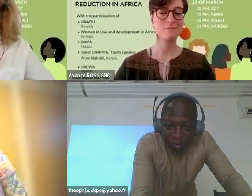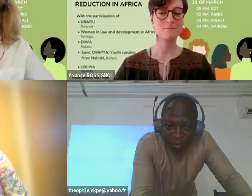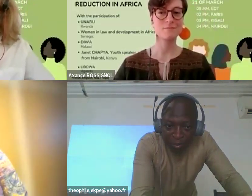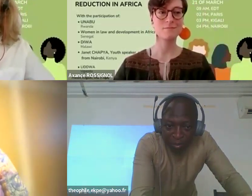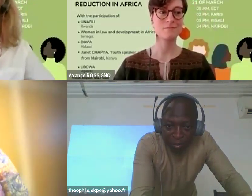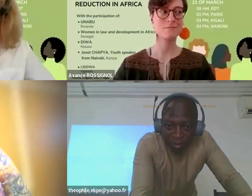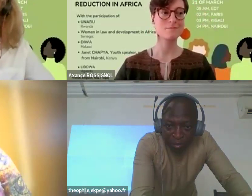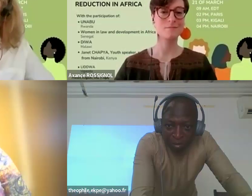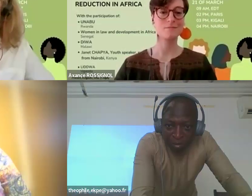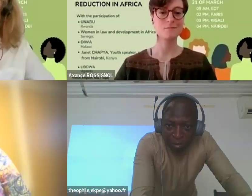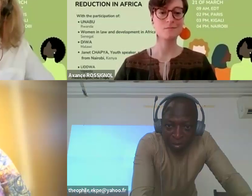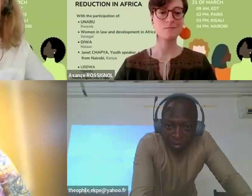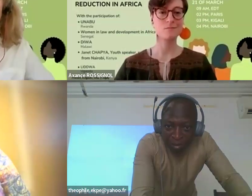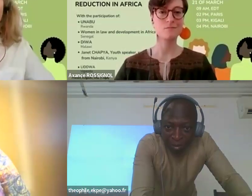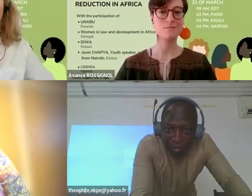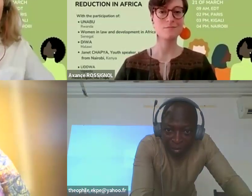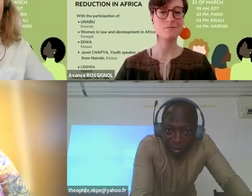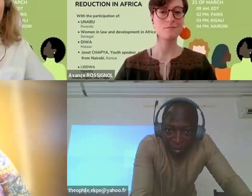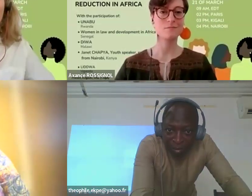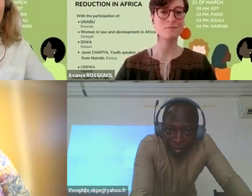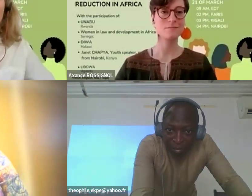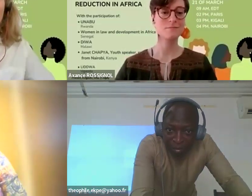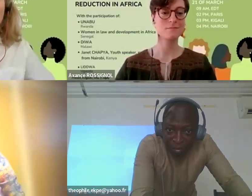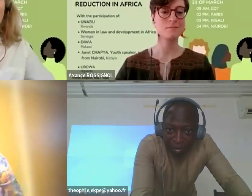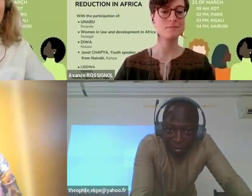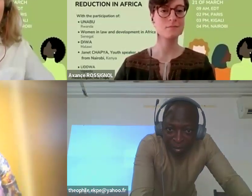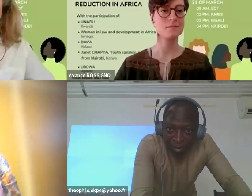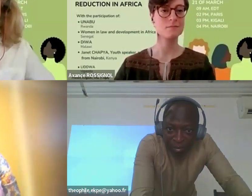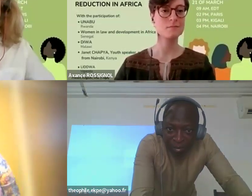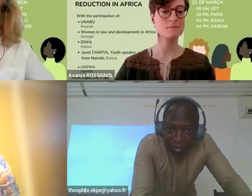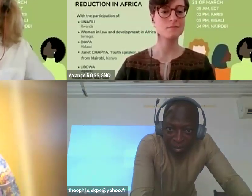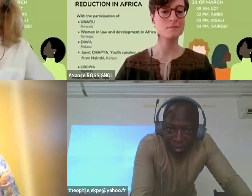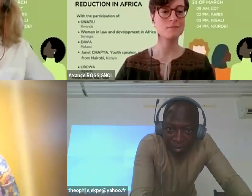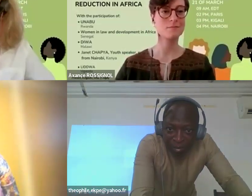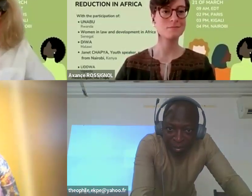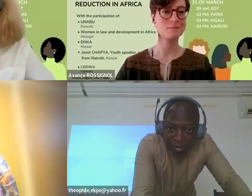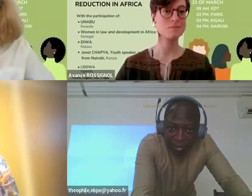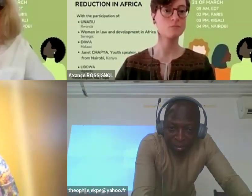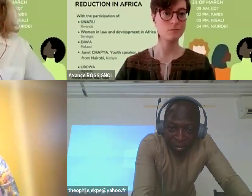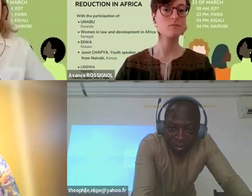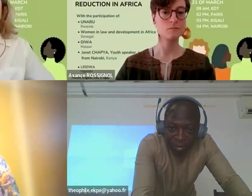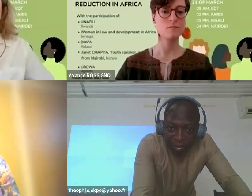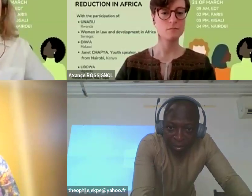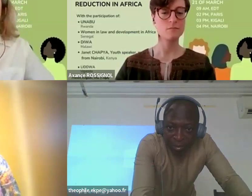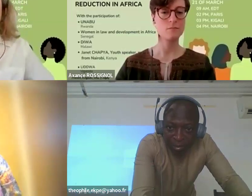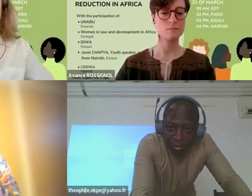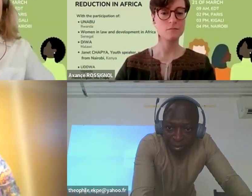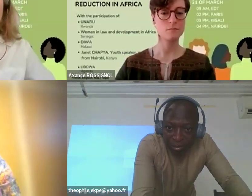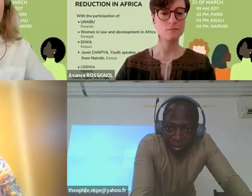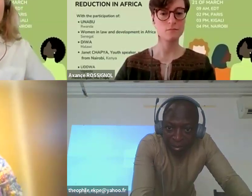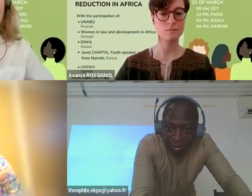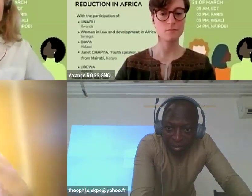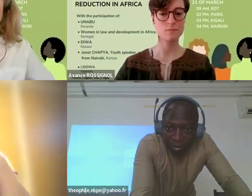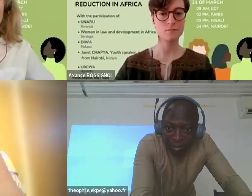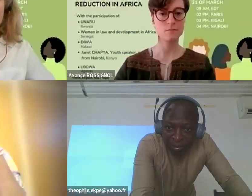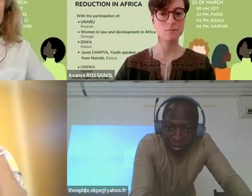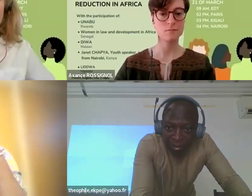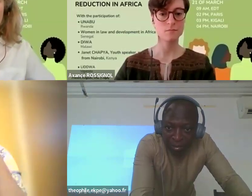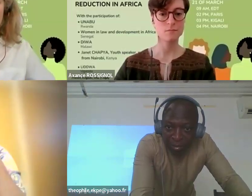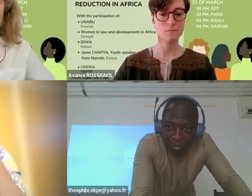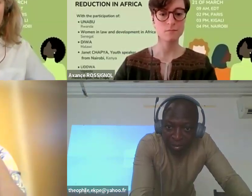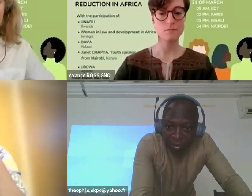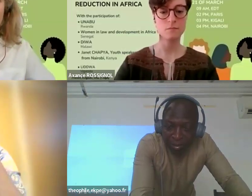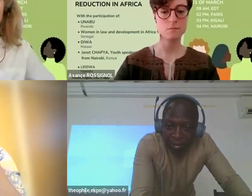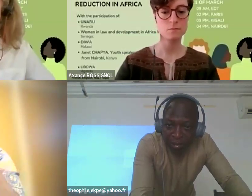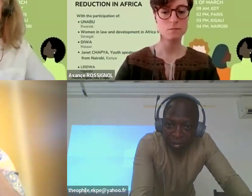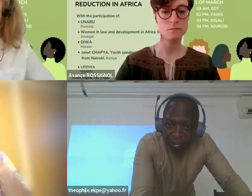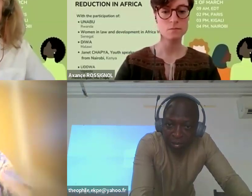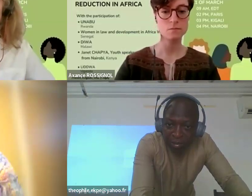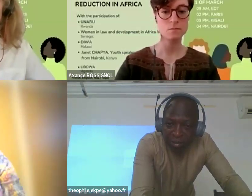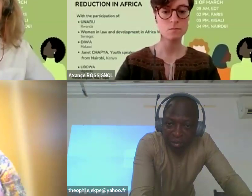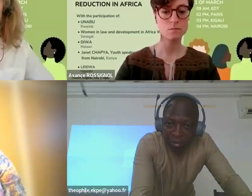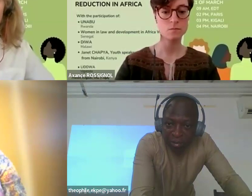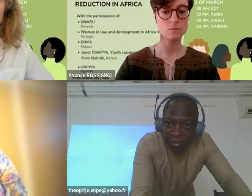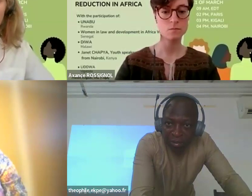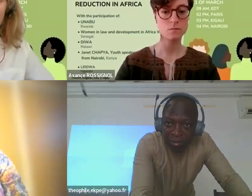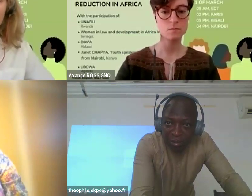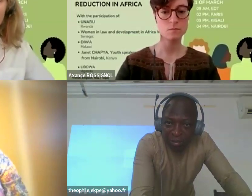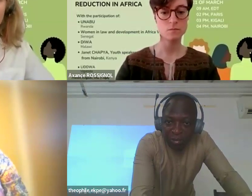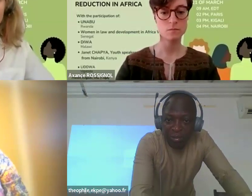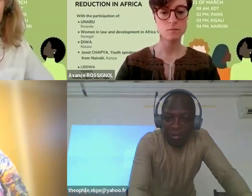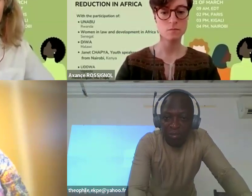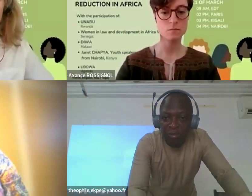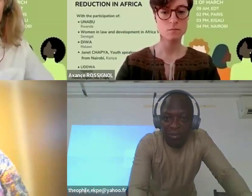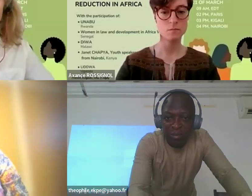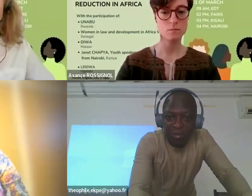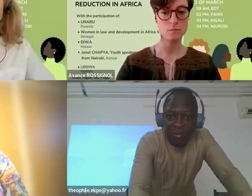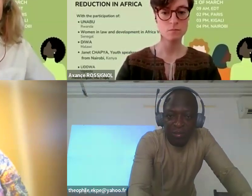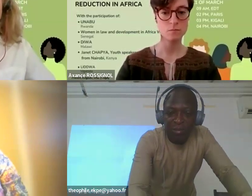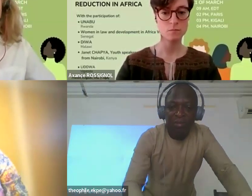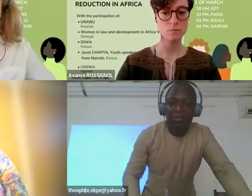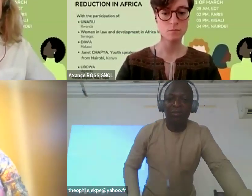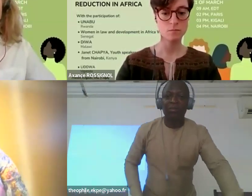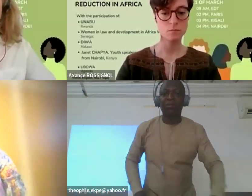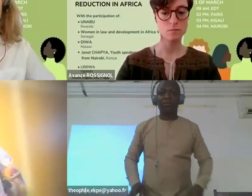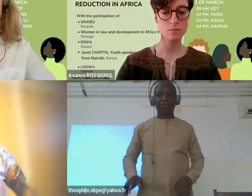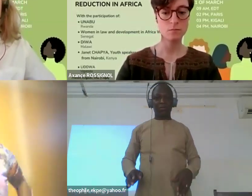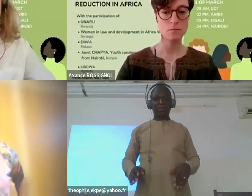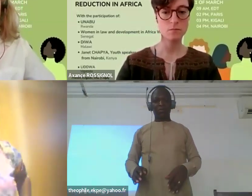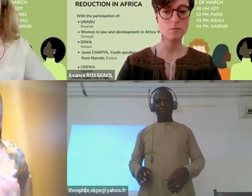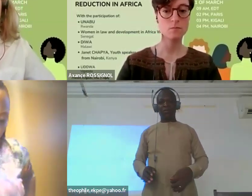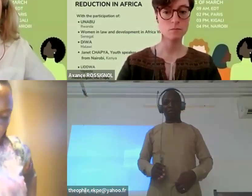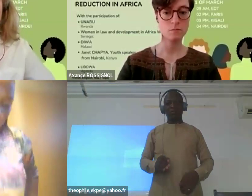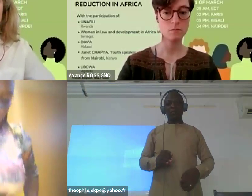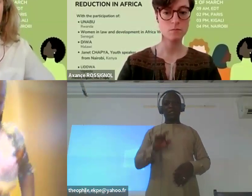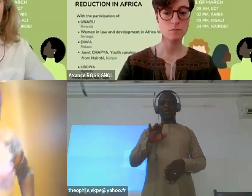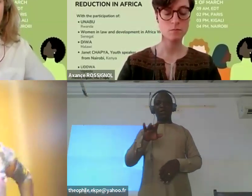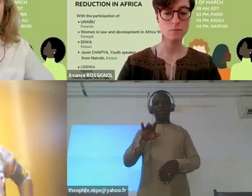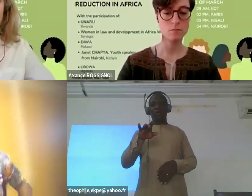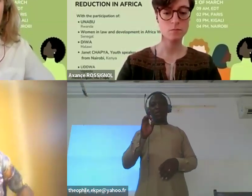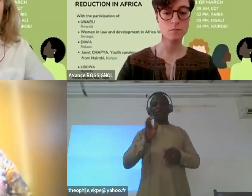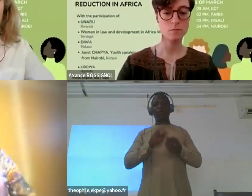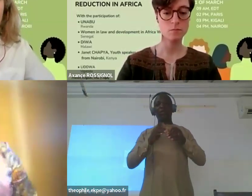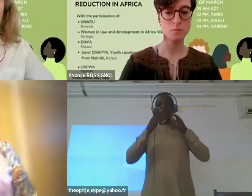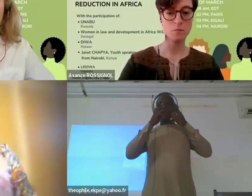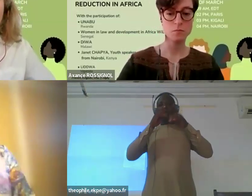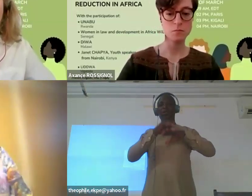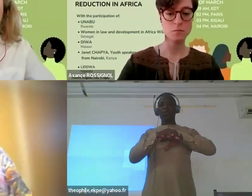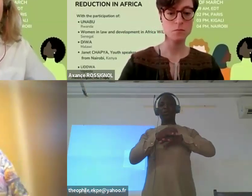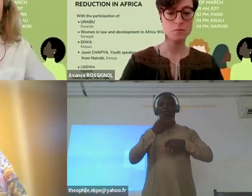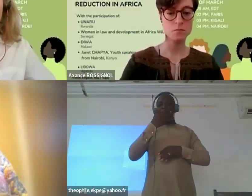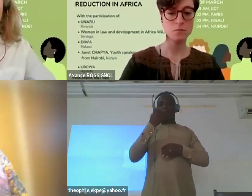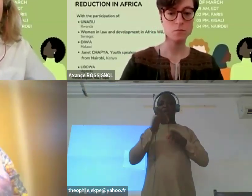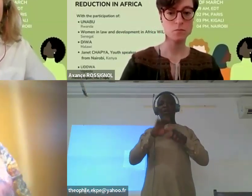We will be starting shortly, we are fixing a couple of technical details. Make sure to choose your chanel of interpretation by clicking in the little planet.